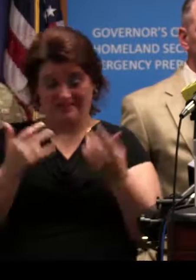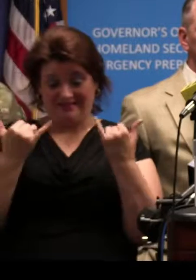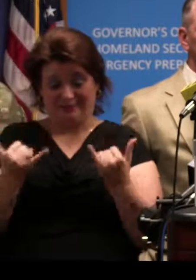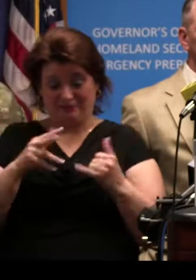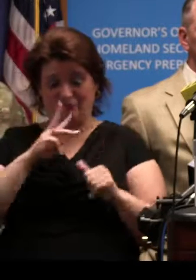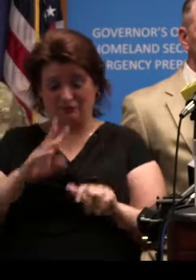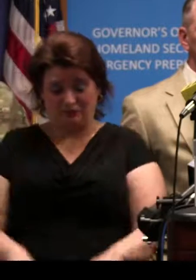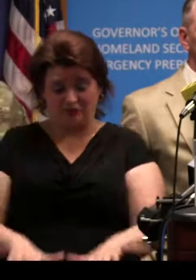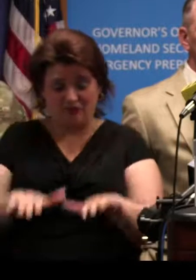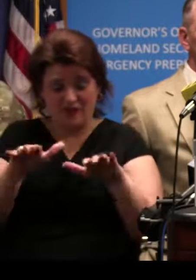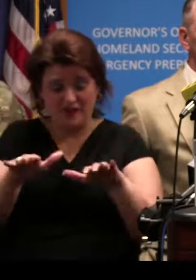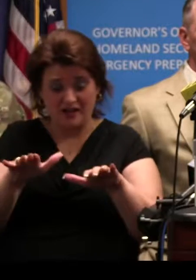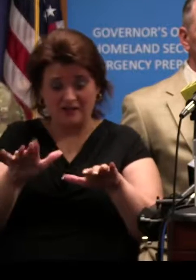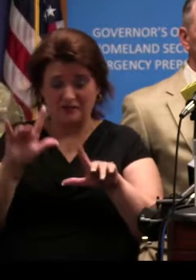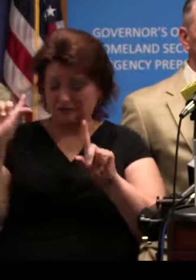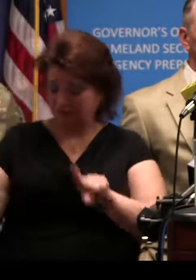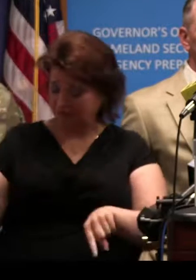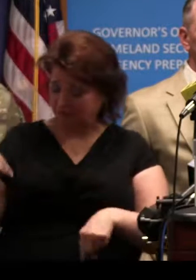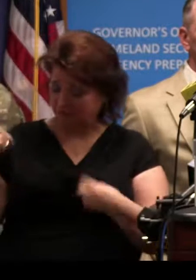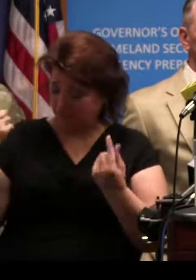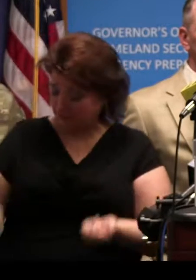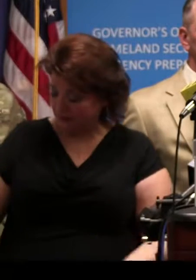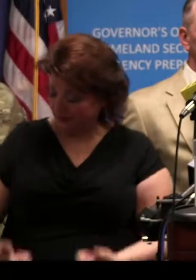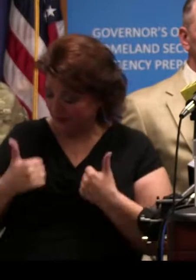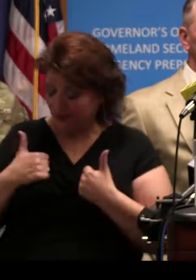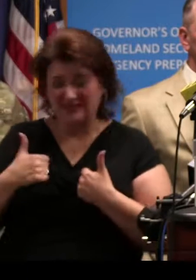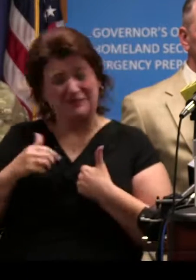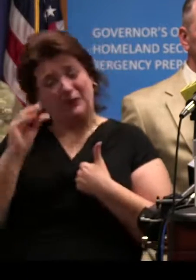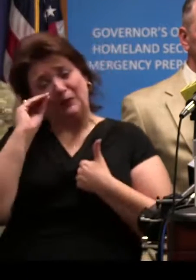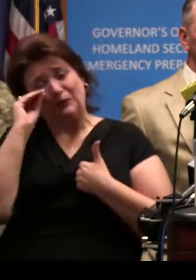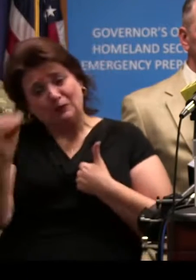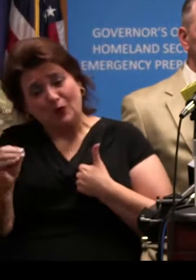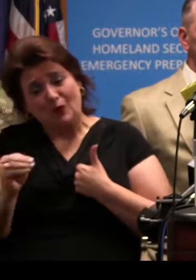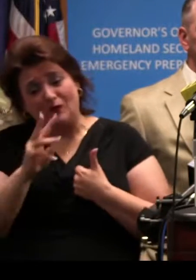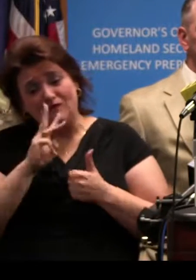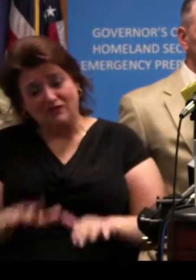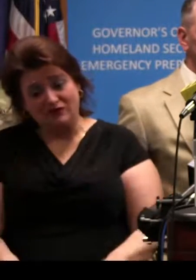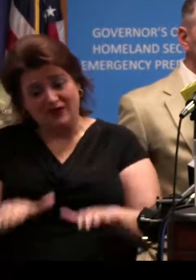lived all their lives is never flooded this week is flooded and they may have